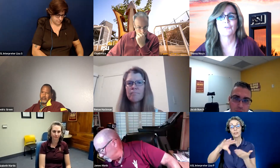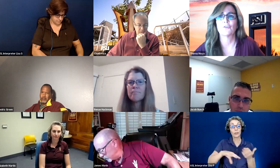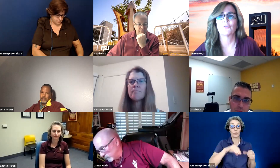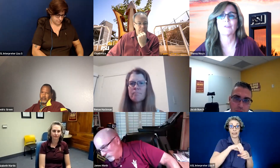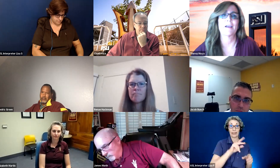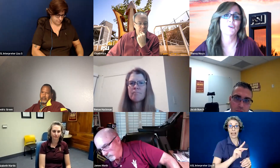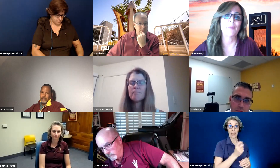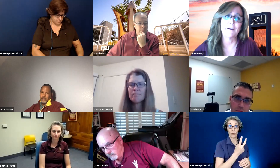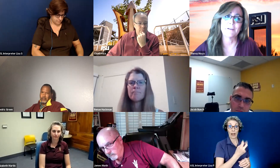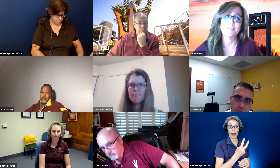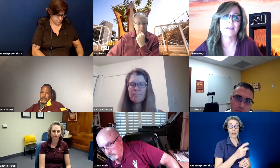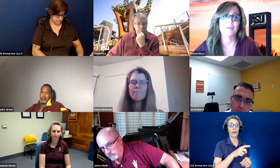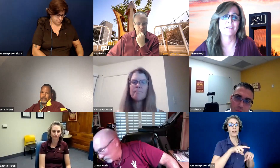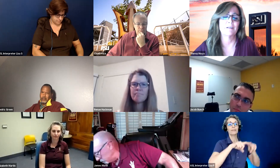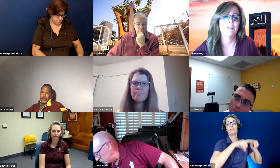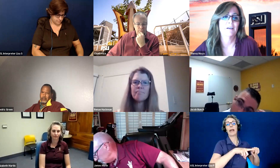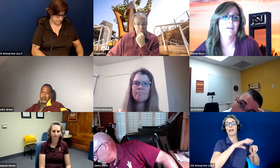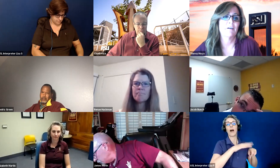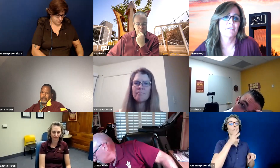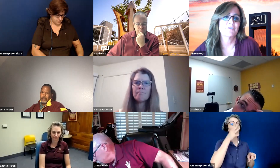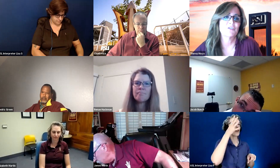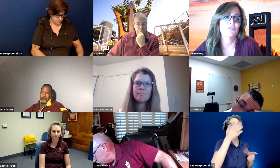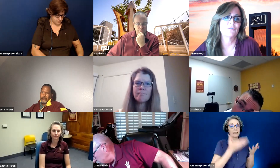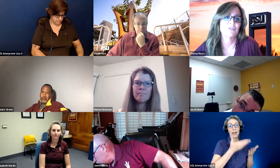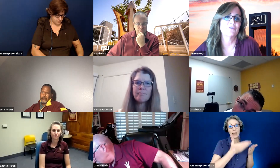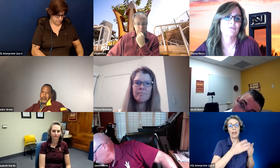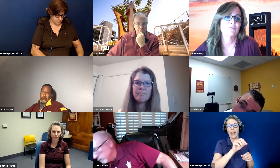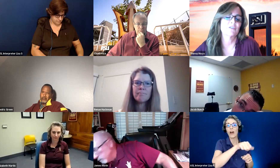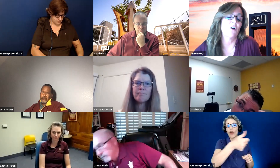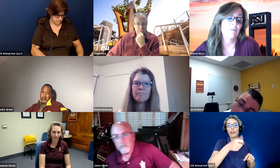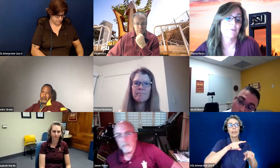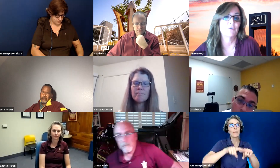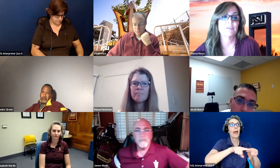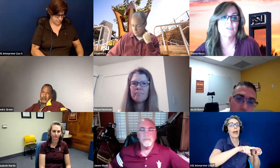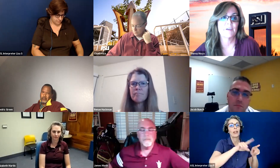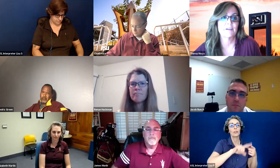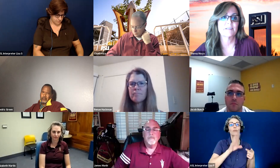you're relying on your parents maybe and others to talk for you and to do things.